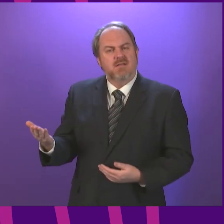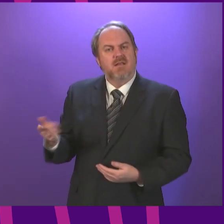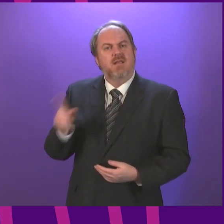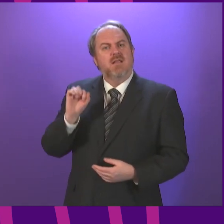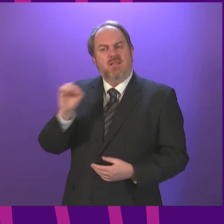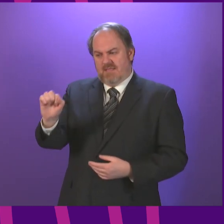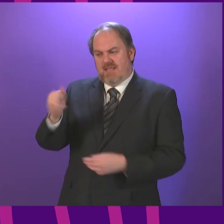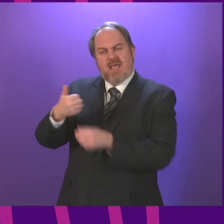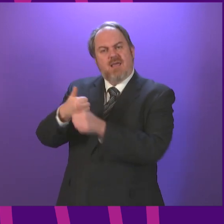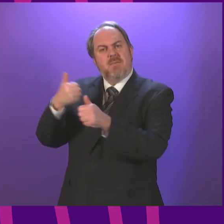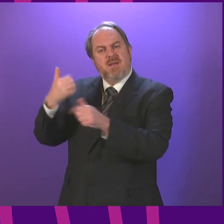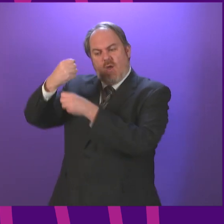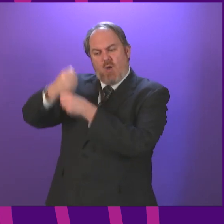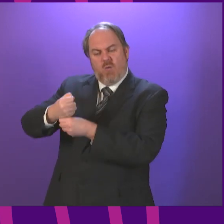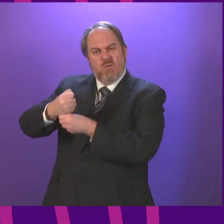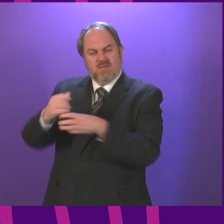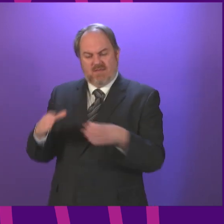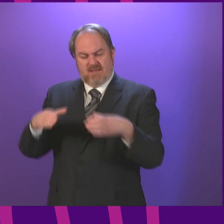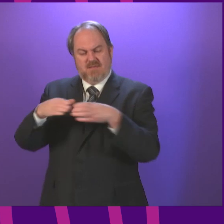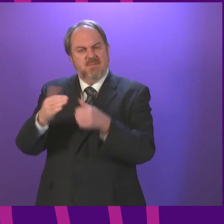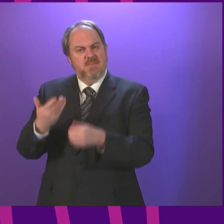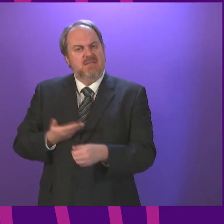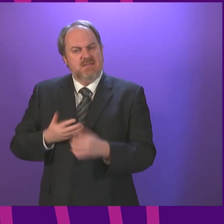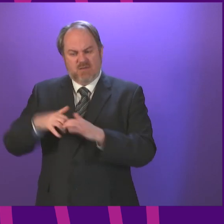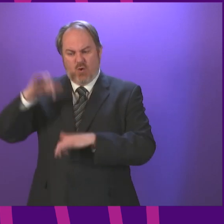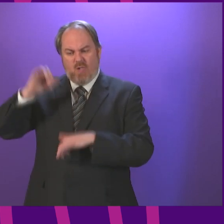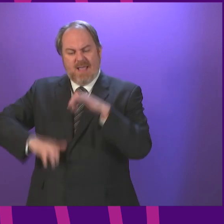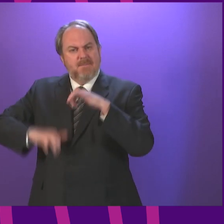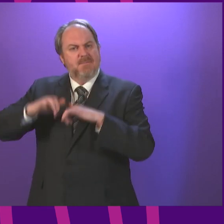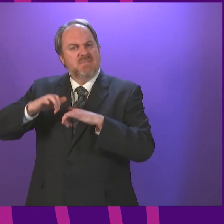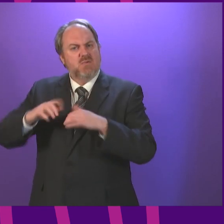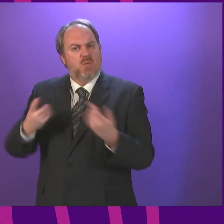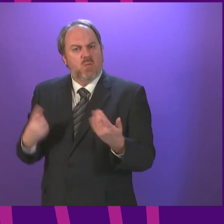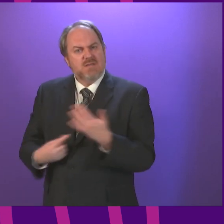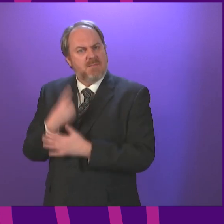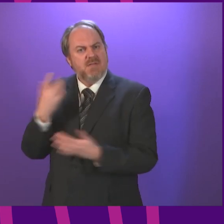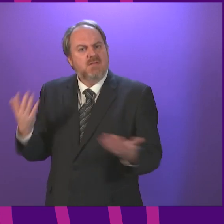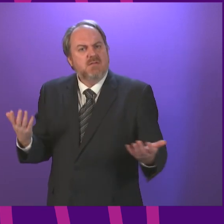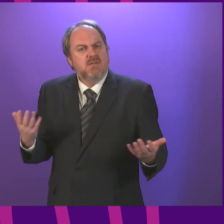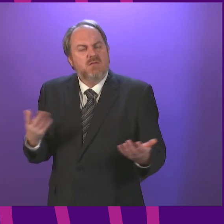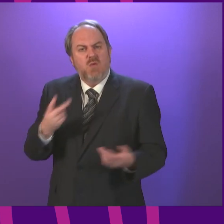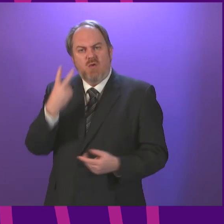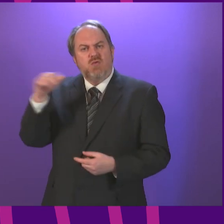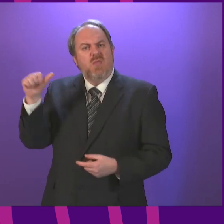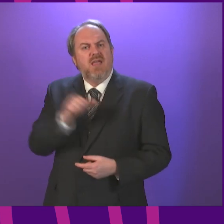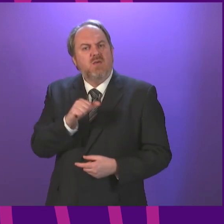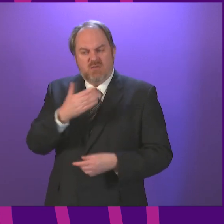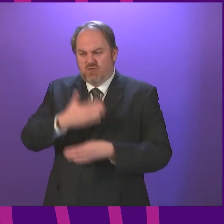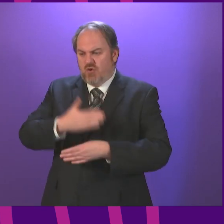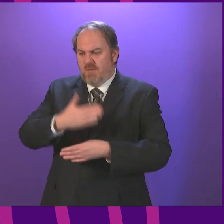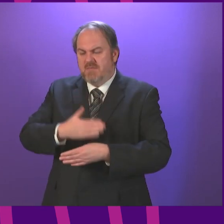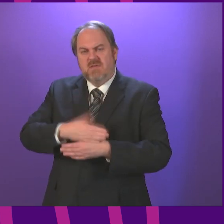has the First Minister received about the 2,000 promised jobs for Lochaber?